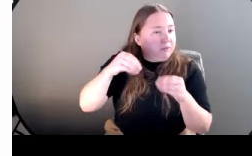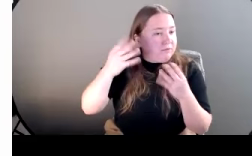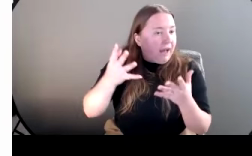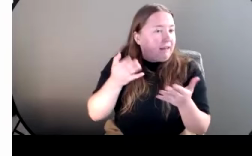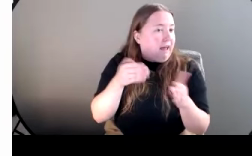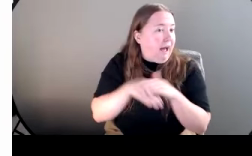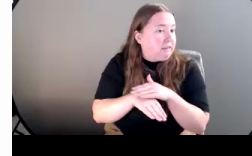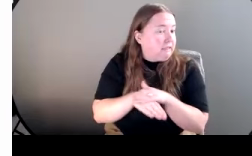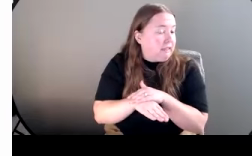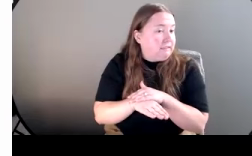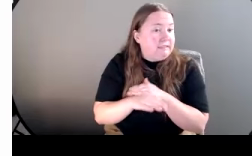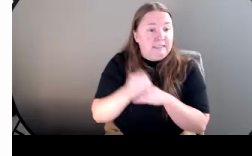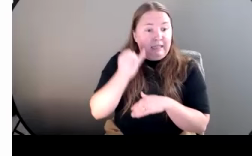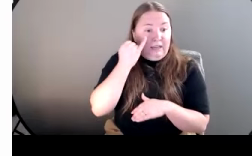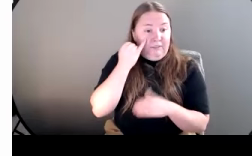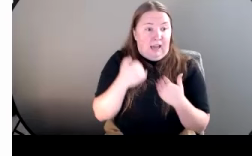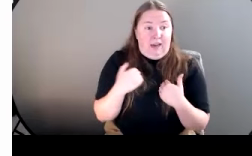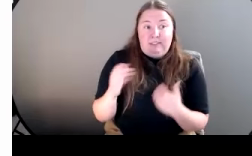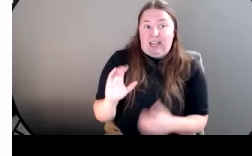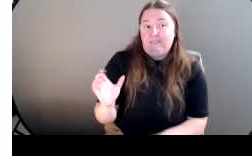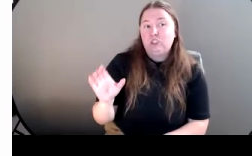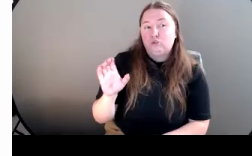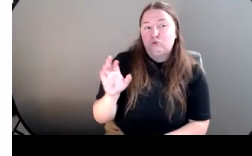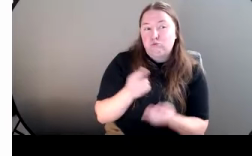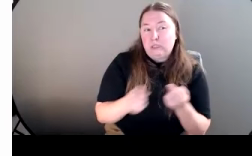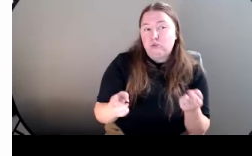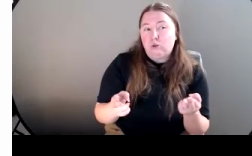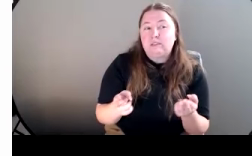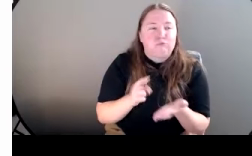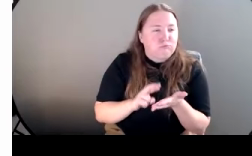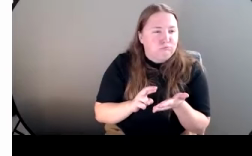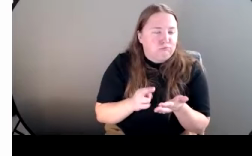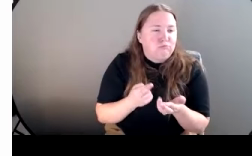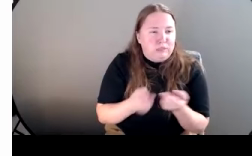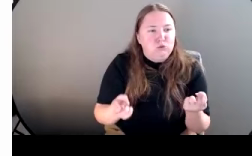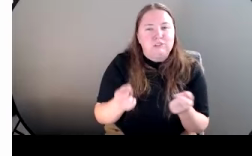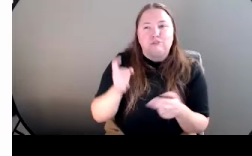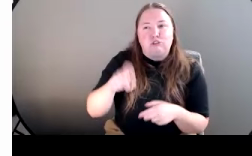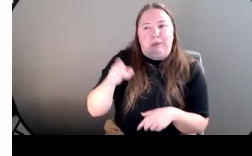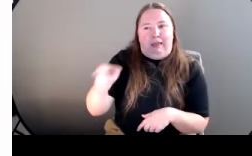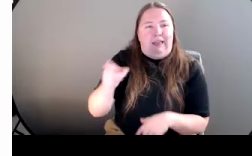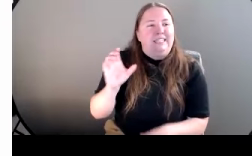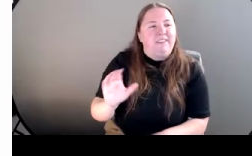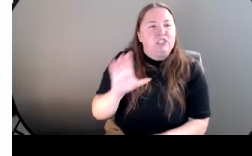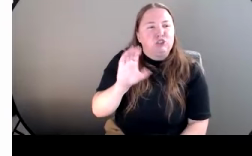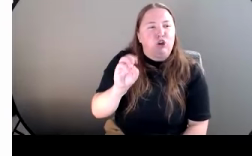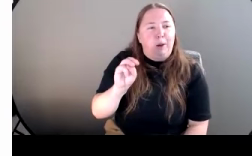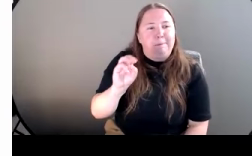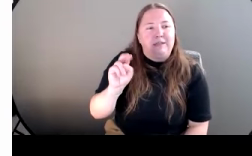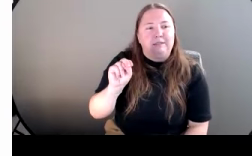if they do have Canvas resources, should be in that Canvas commons. So I suggest just searching ASCCC OERI